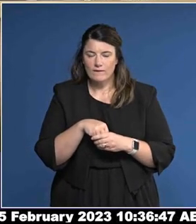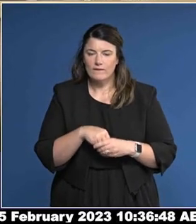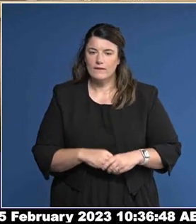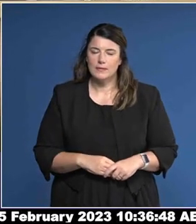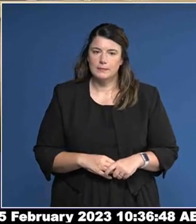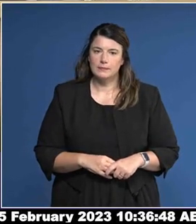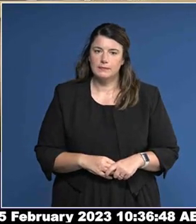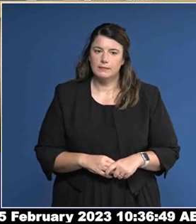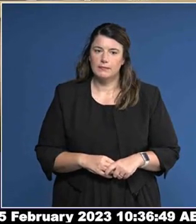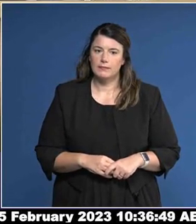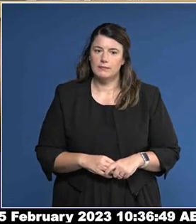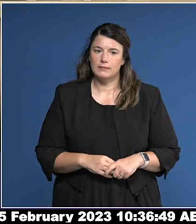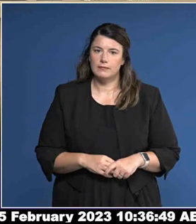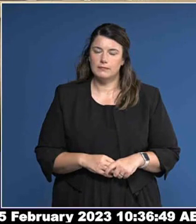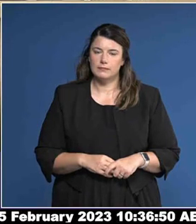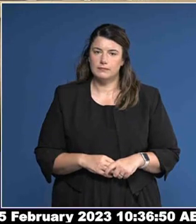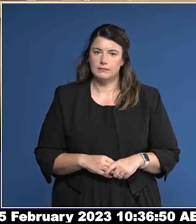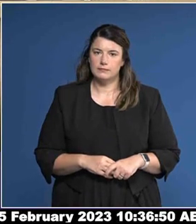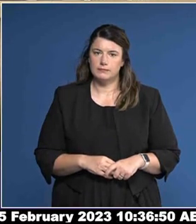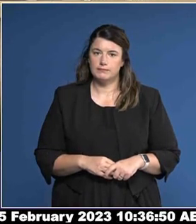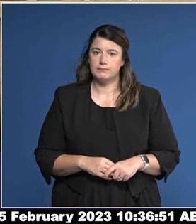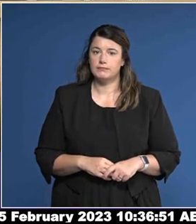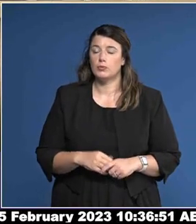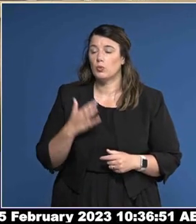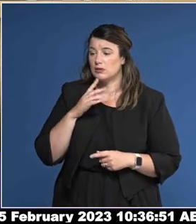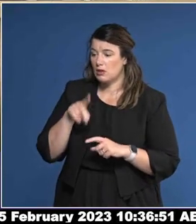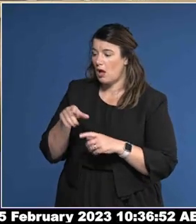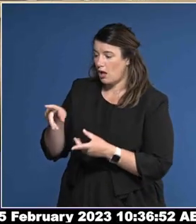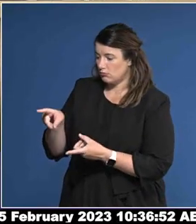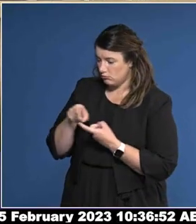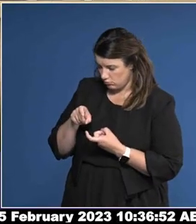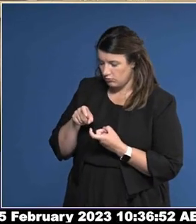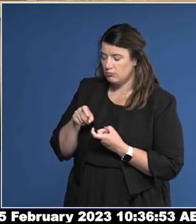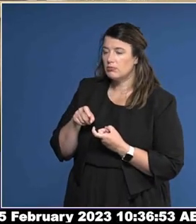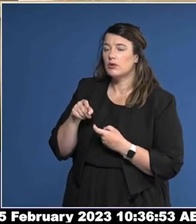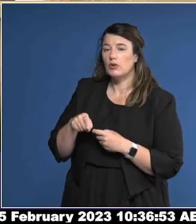The onboarding program consists of a variety of both the core modules that are required in